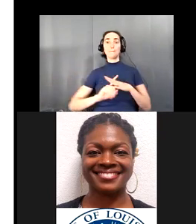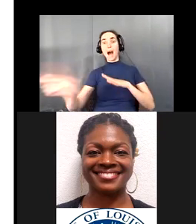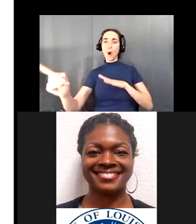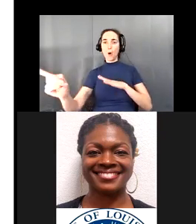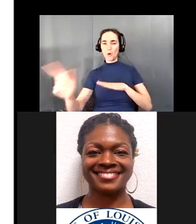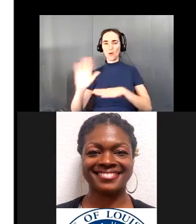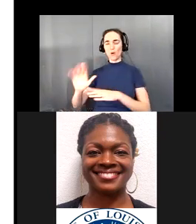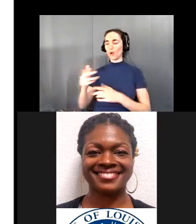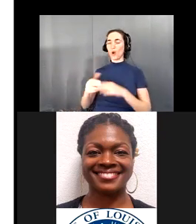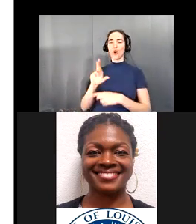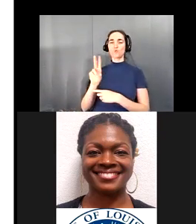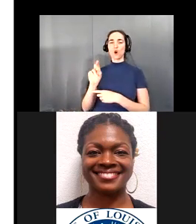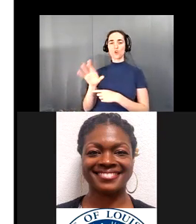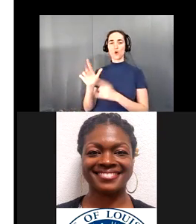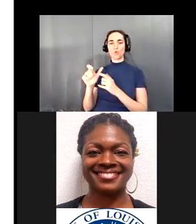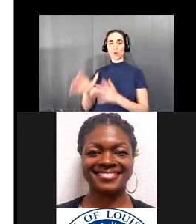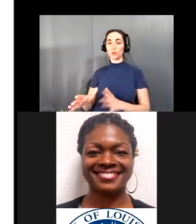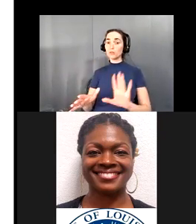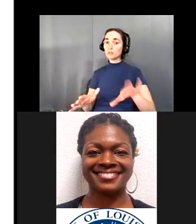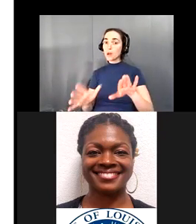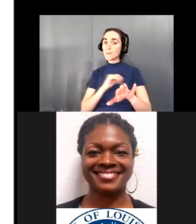top of your mind because it can be a life or death situation.